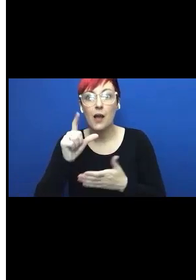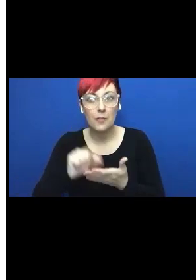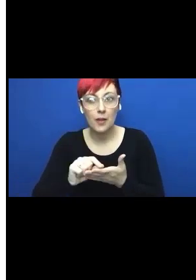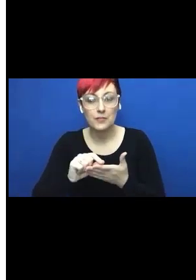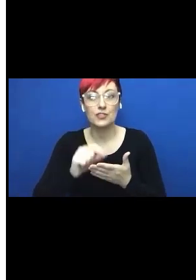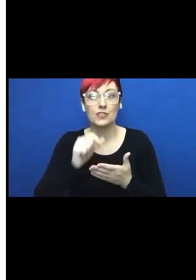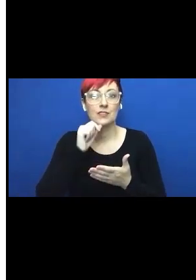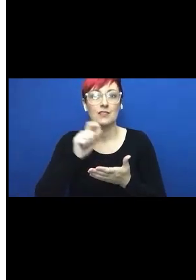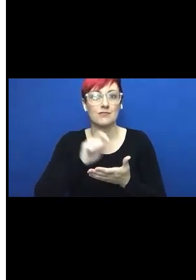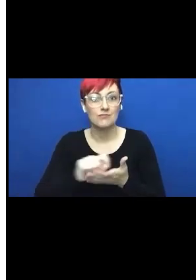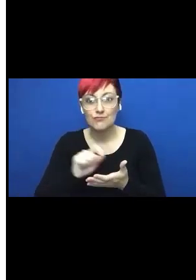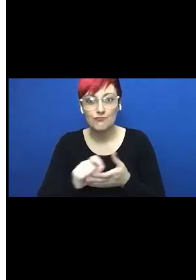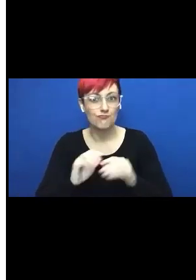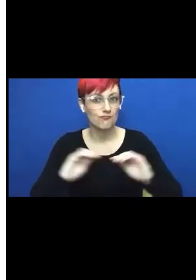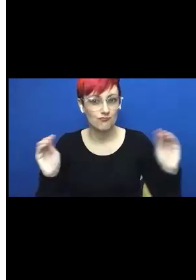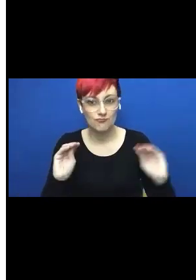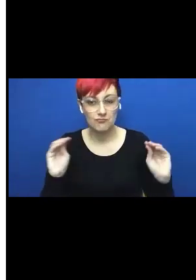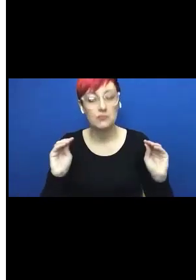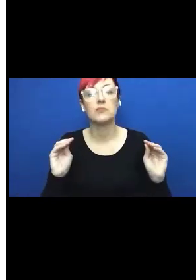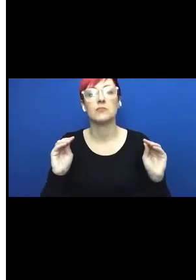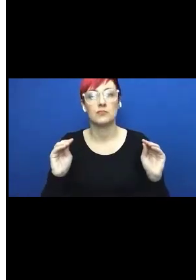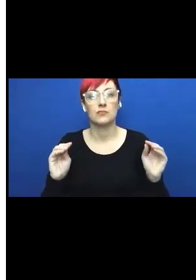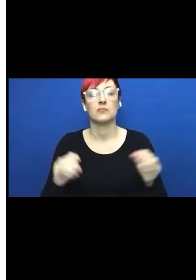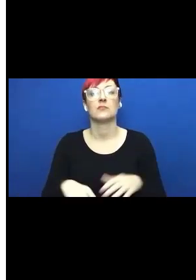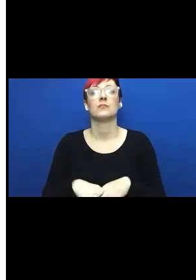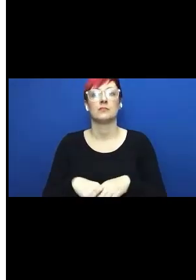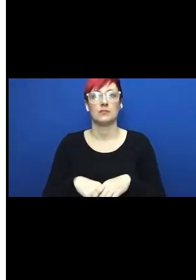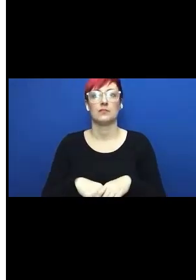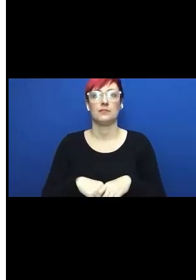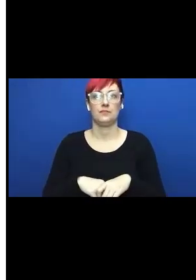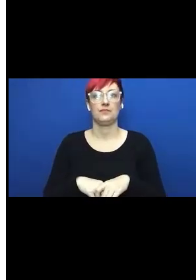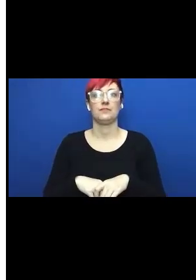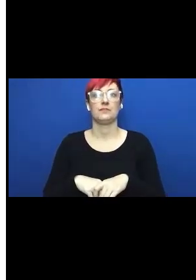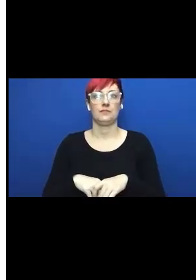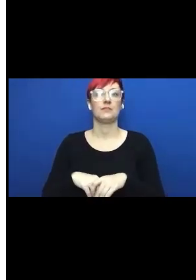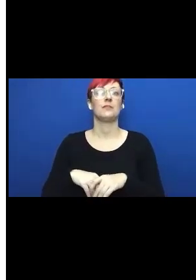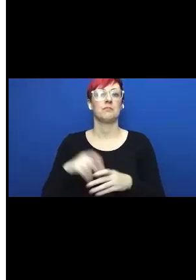No authorship or co-authorship of publications is anticipated from the activity.